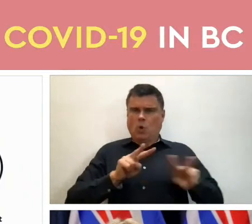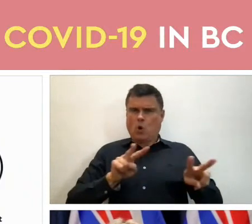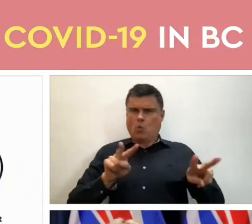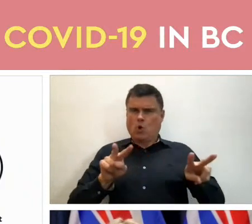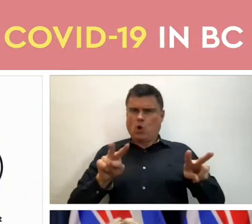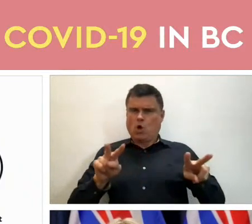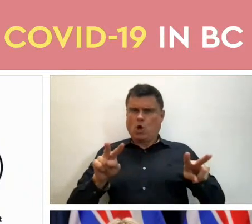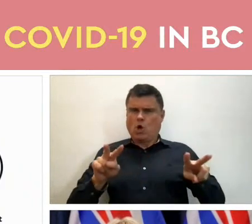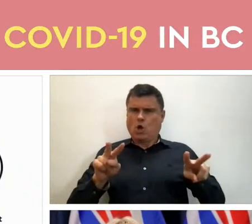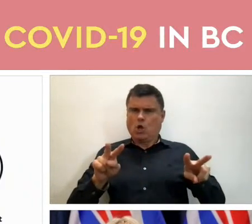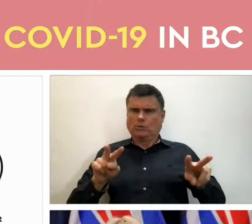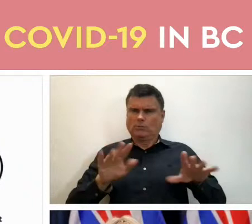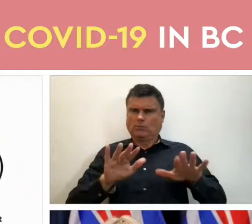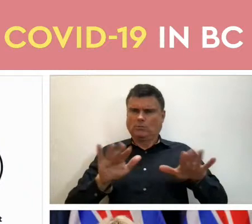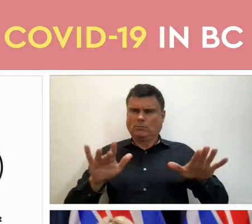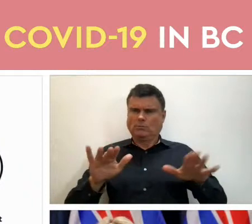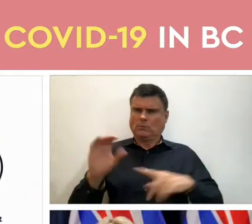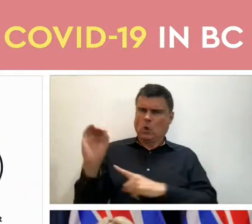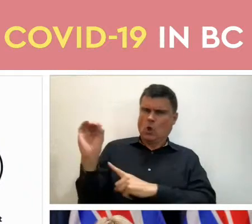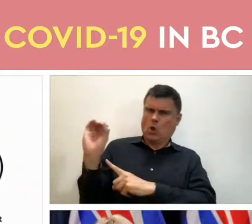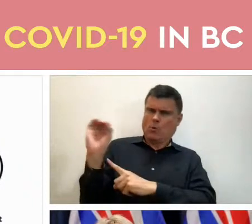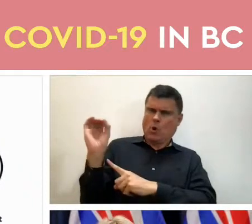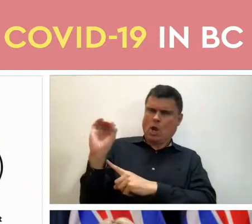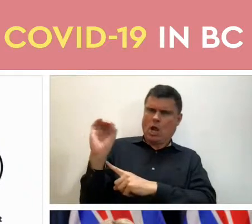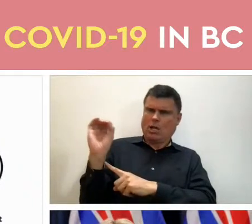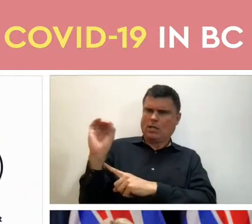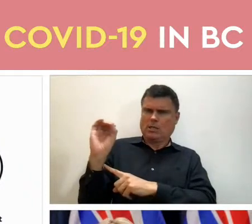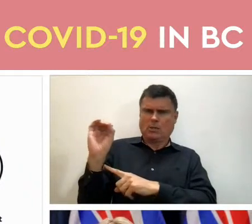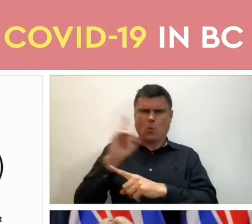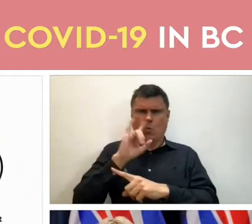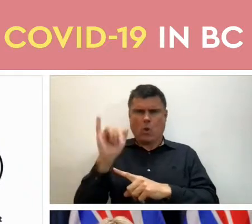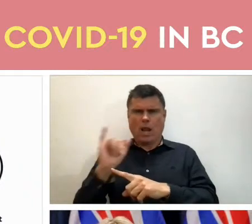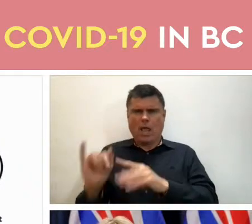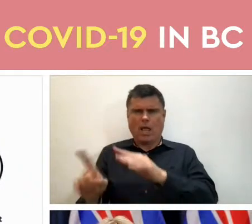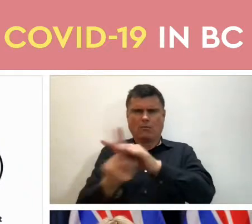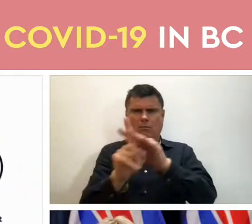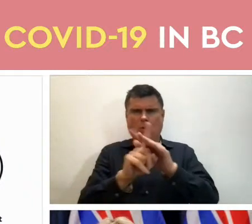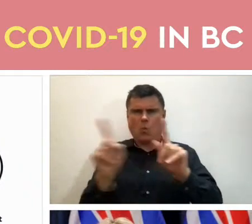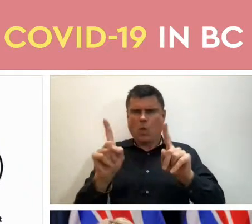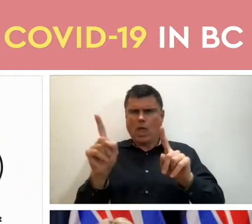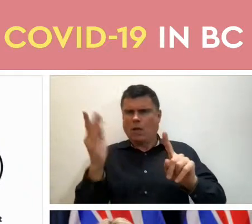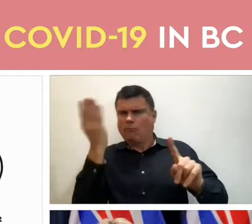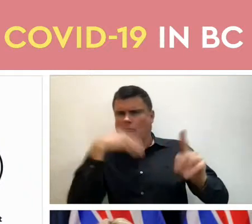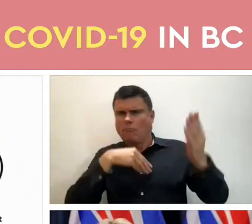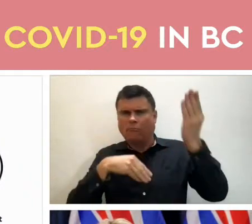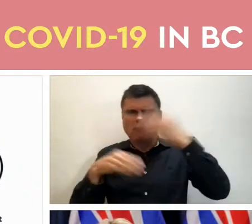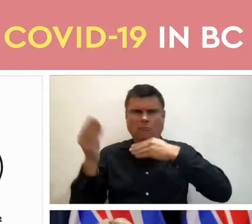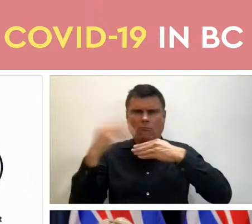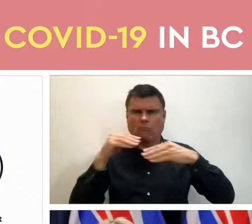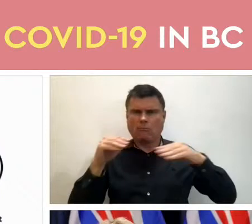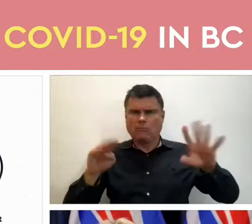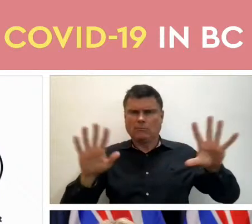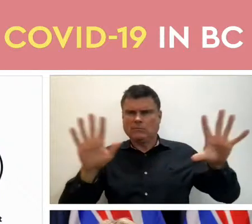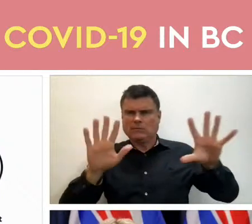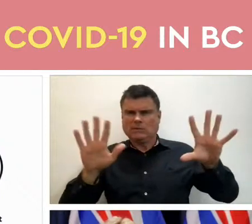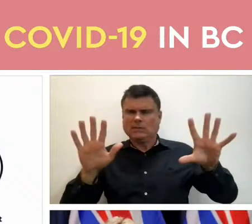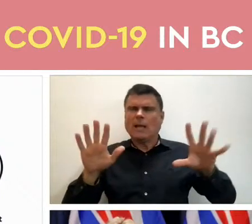that Omicron is going to have on